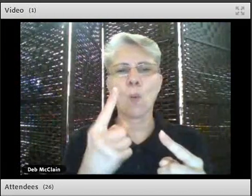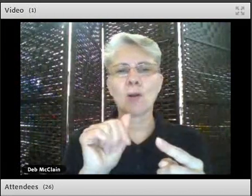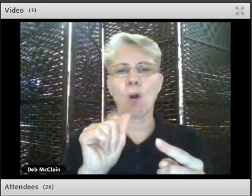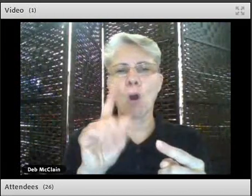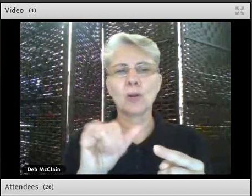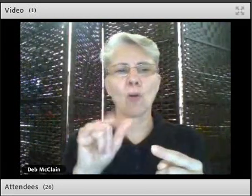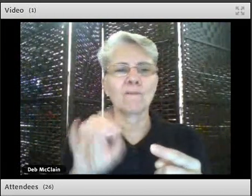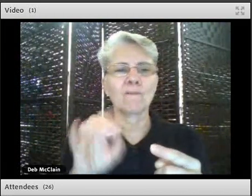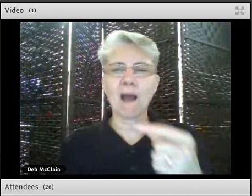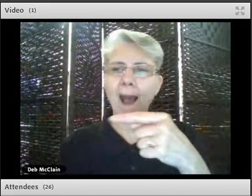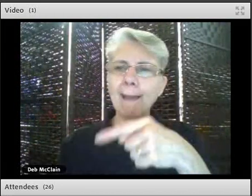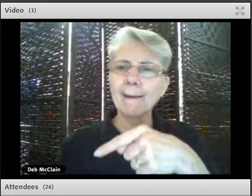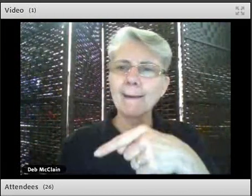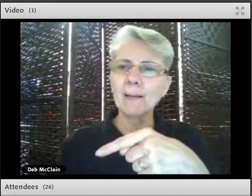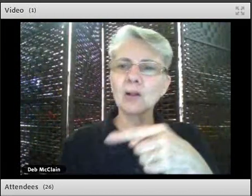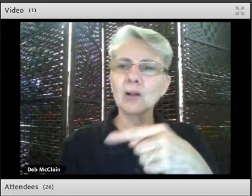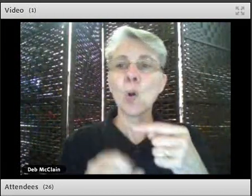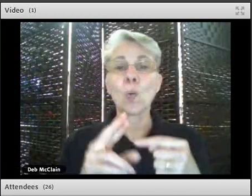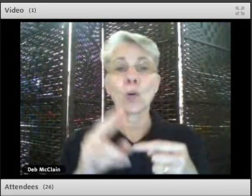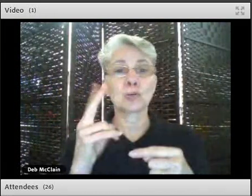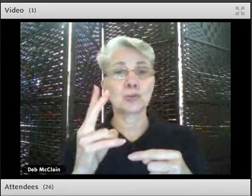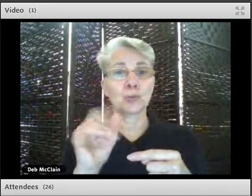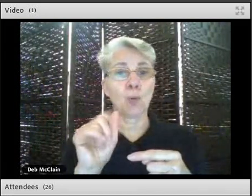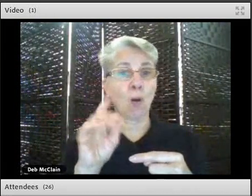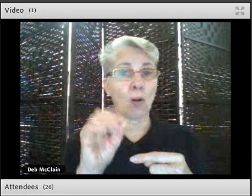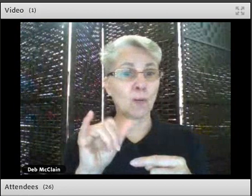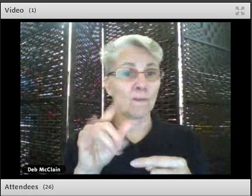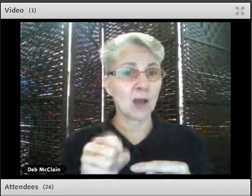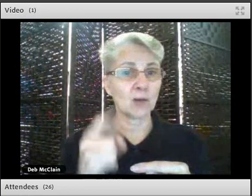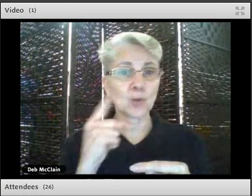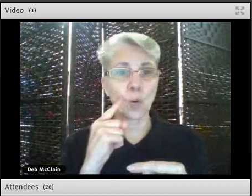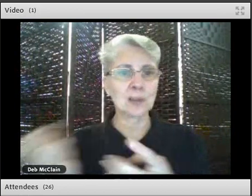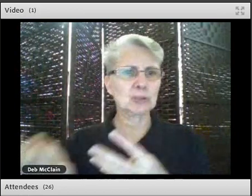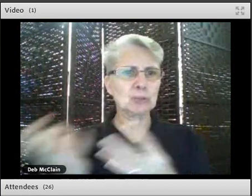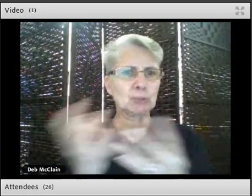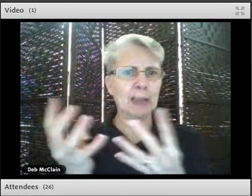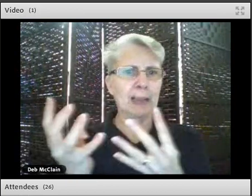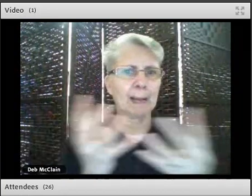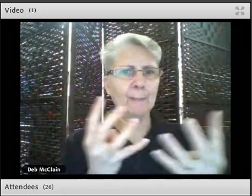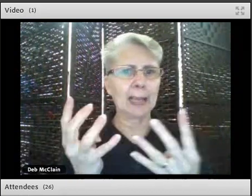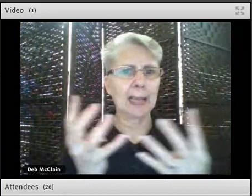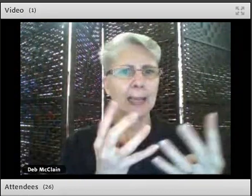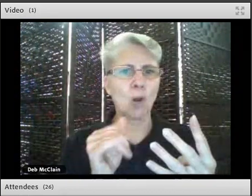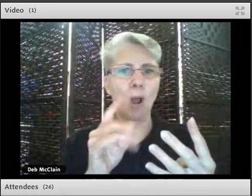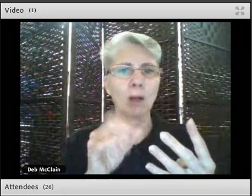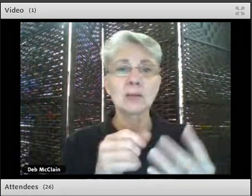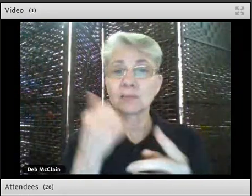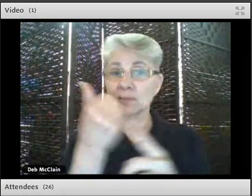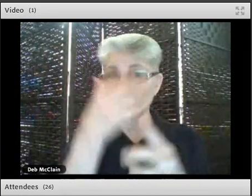There are some audiobooks, electronic audiobooks that come in more than one file.